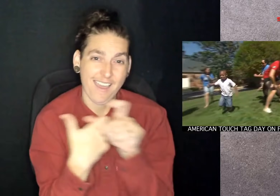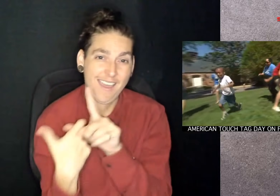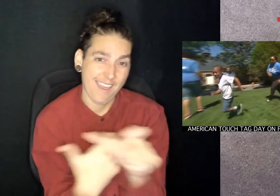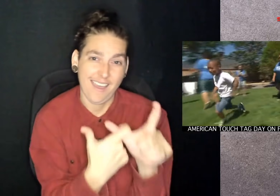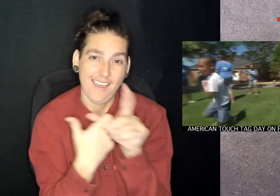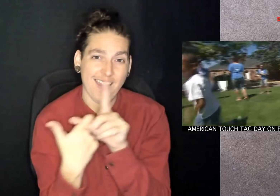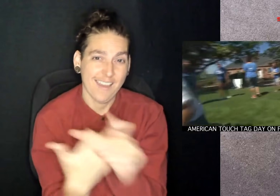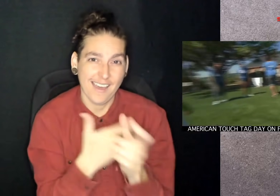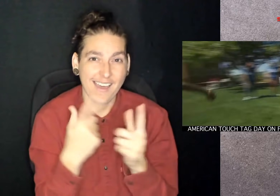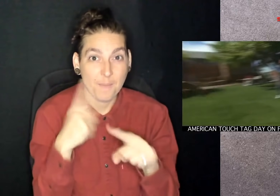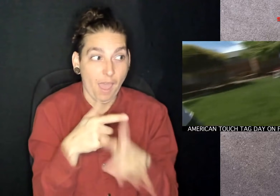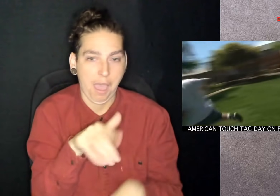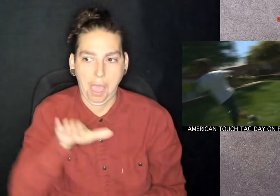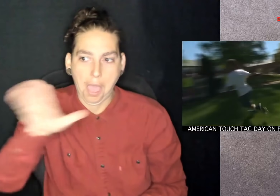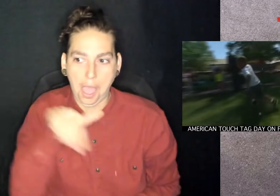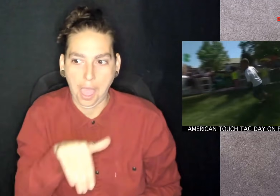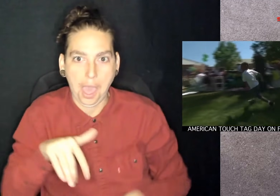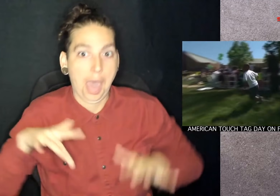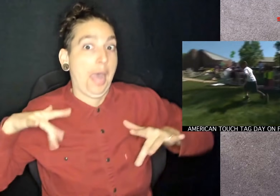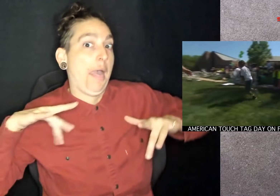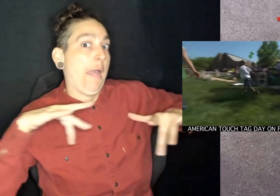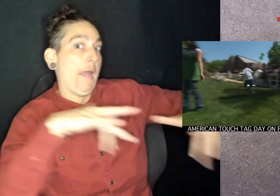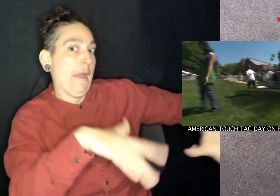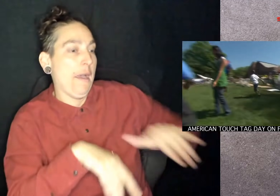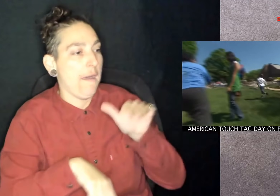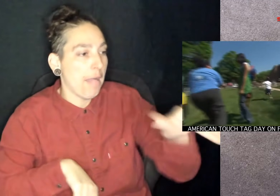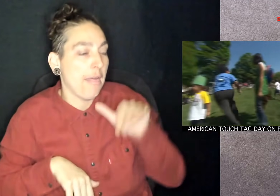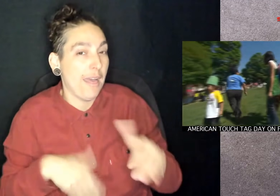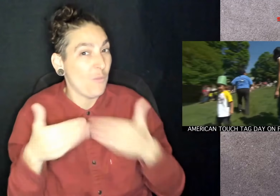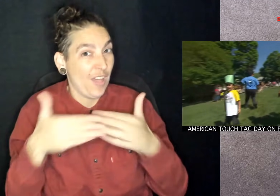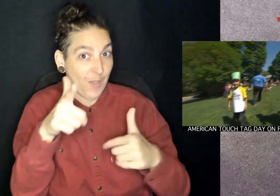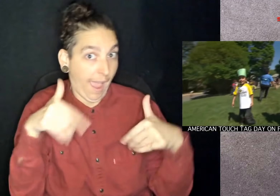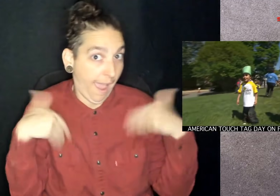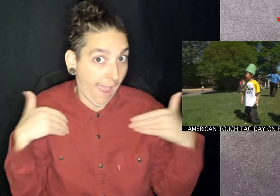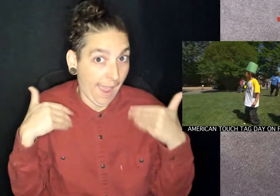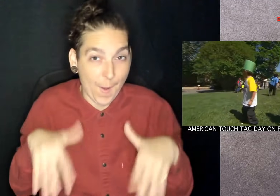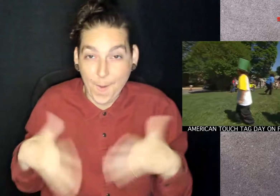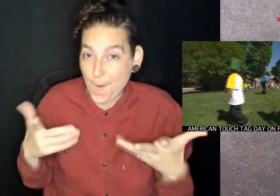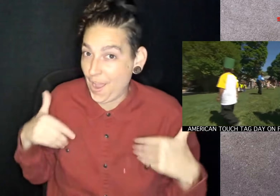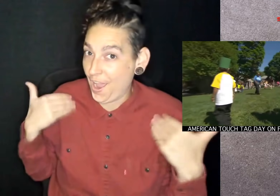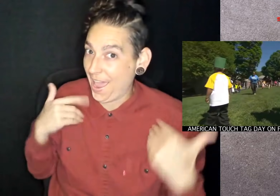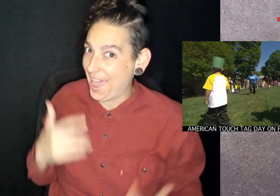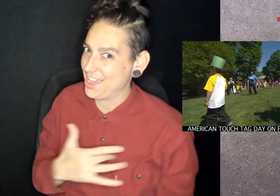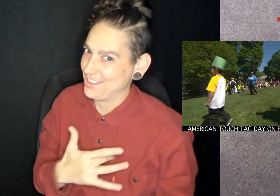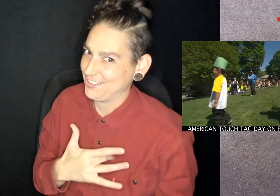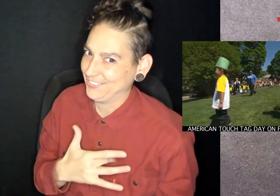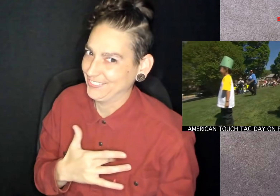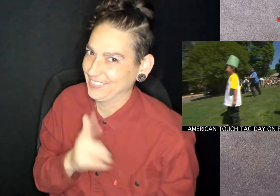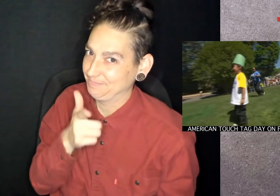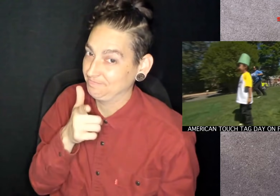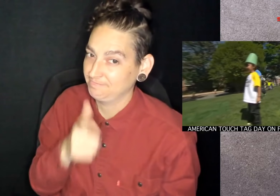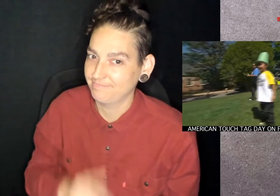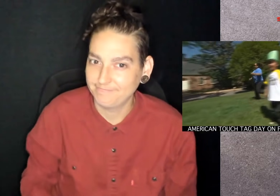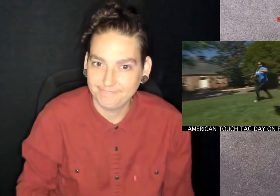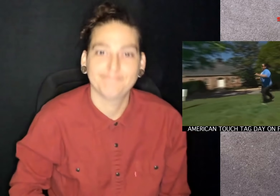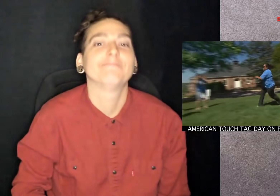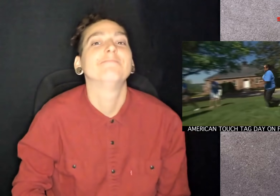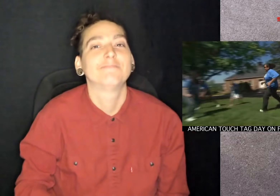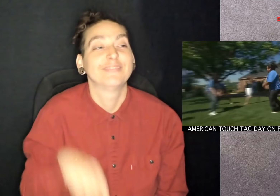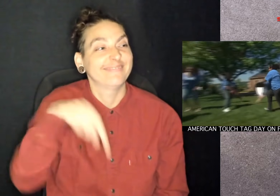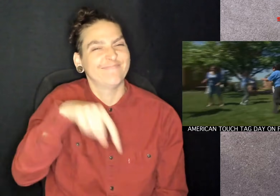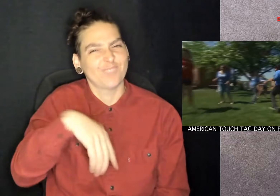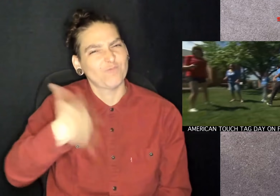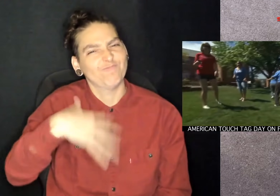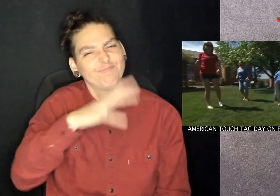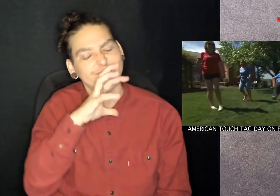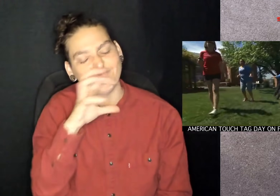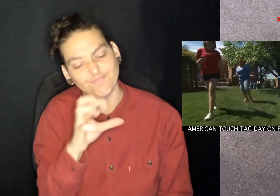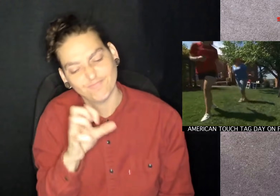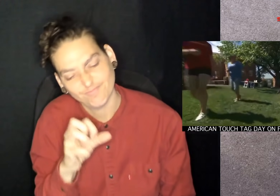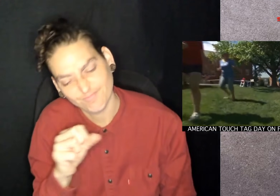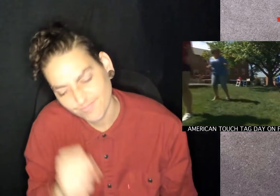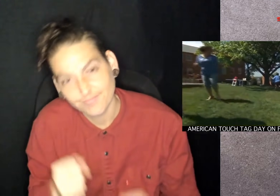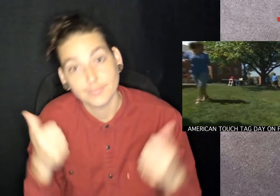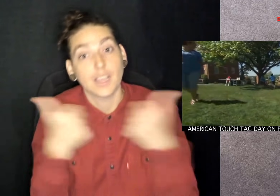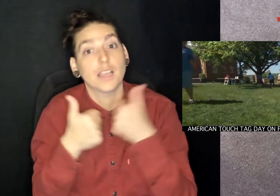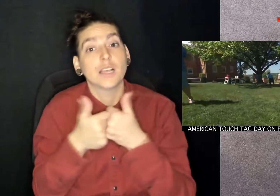around and tagging someone whether you're young or young at heart the classic game is